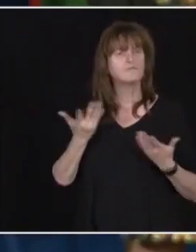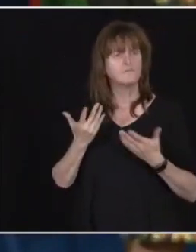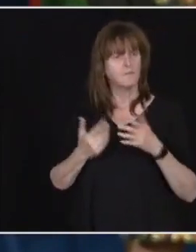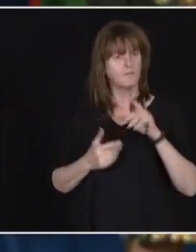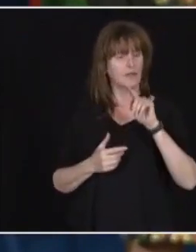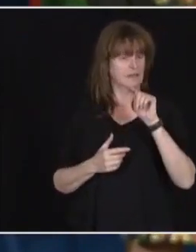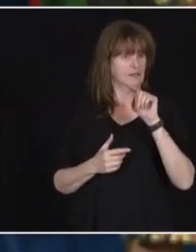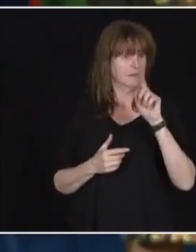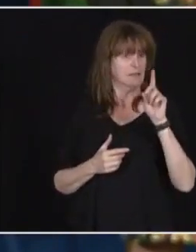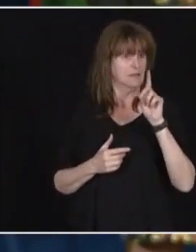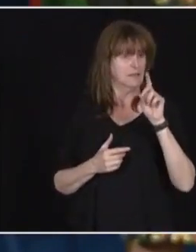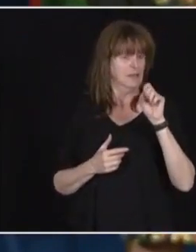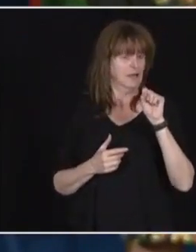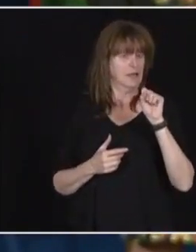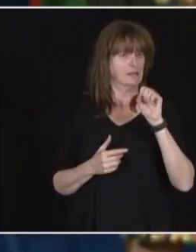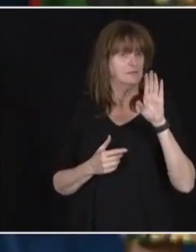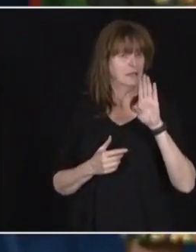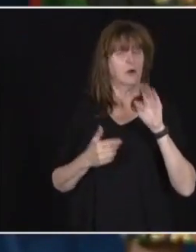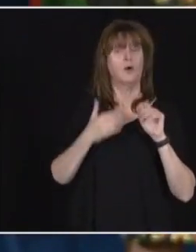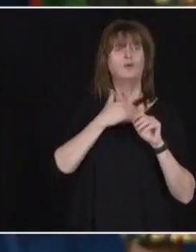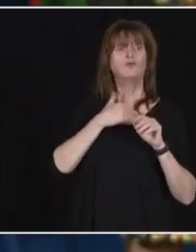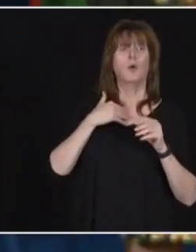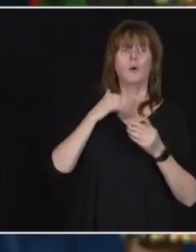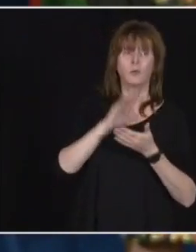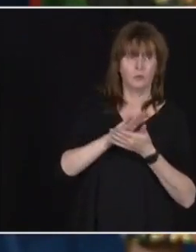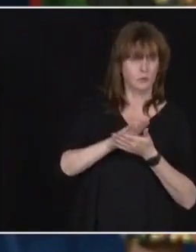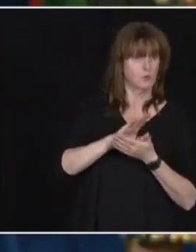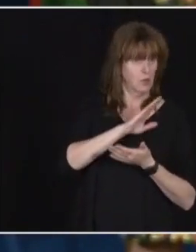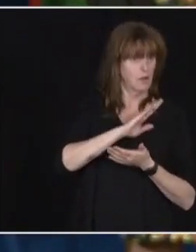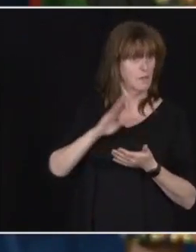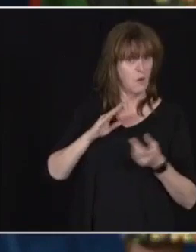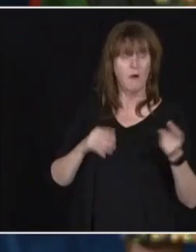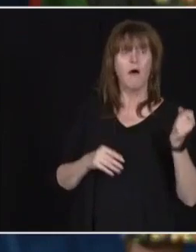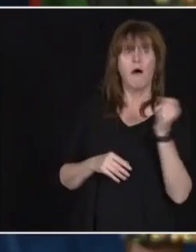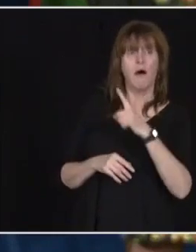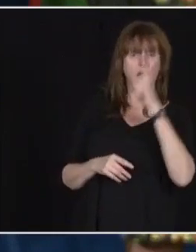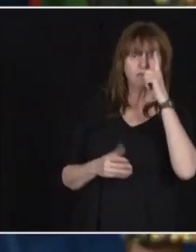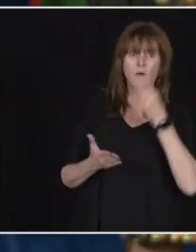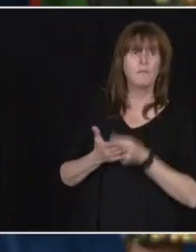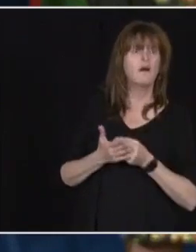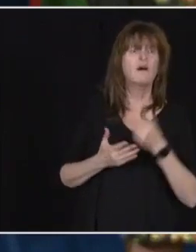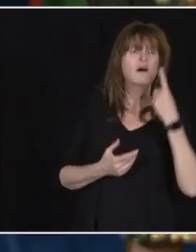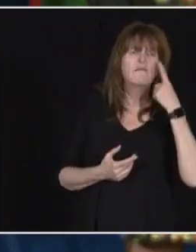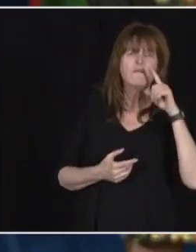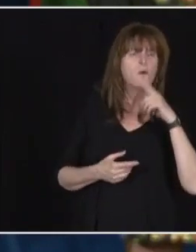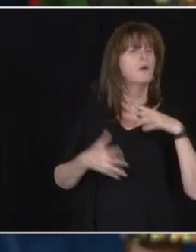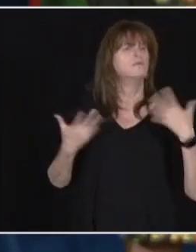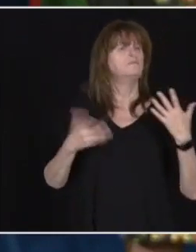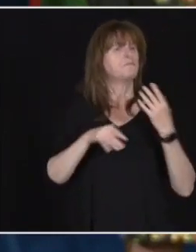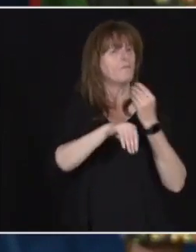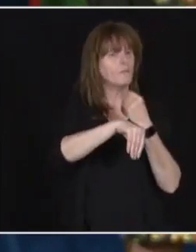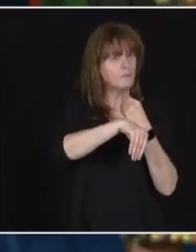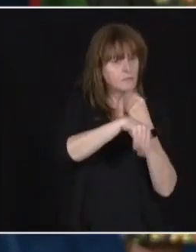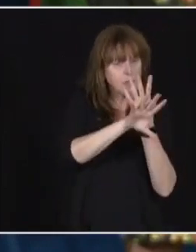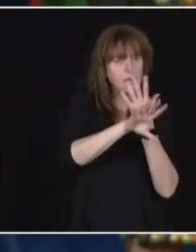motion from the TDS see where they are requesting funding to help with the cost associated with